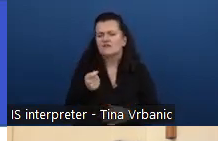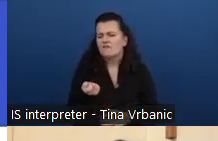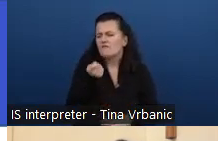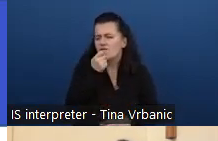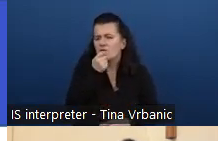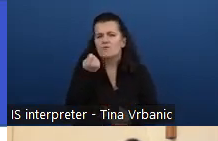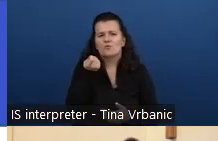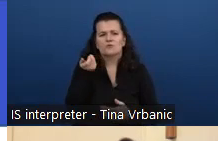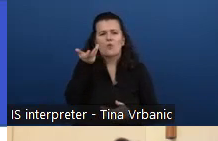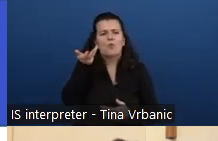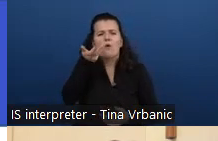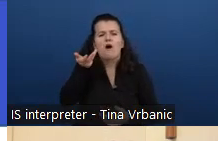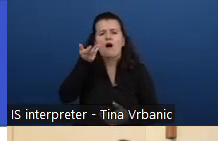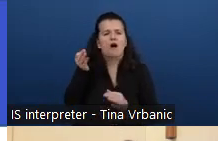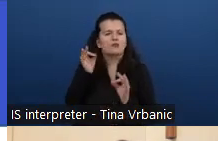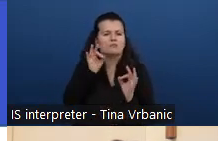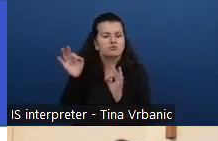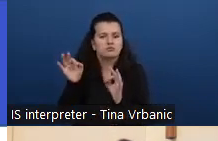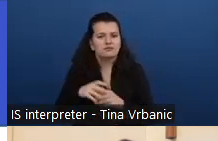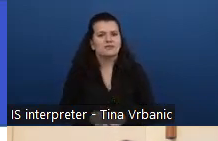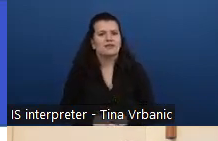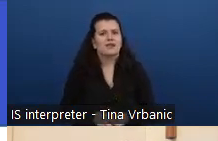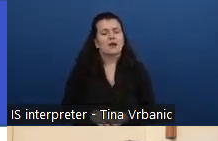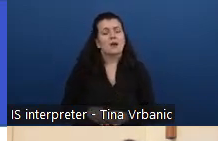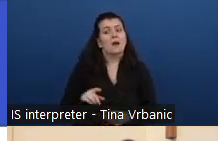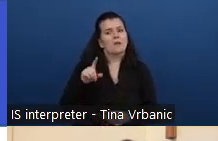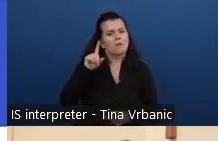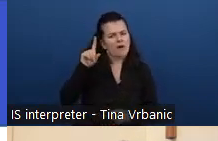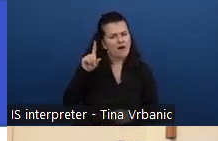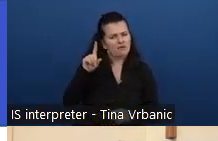I think France is maybe a little bit challenging these days.